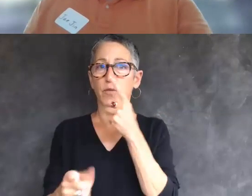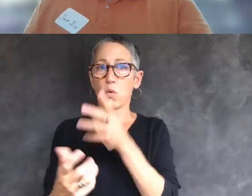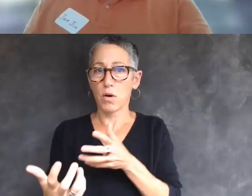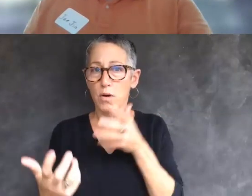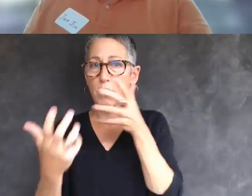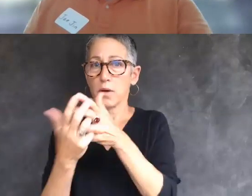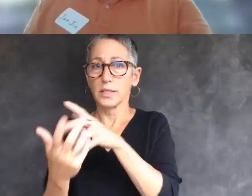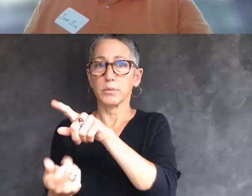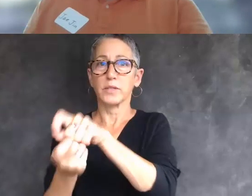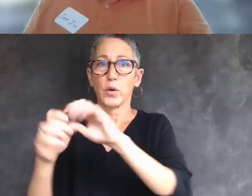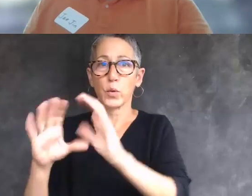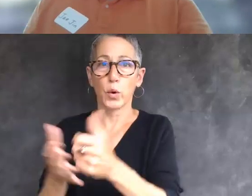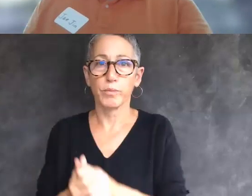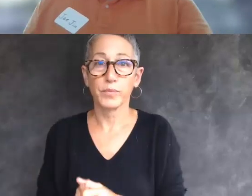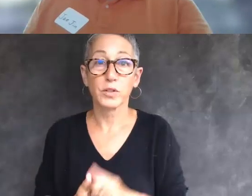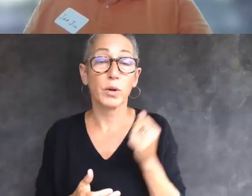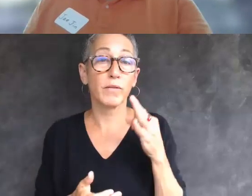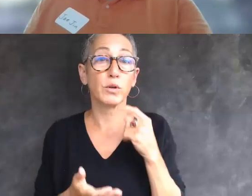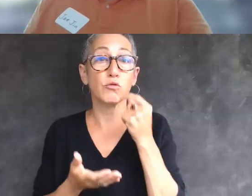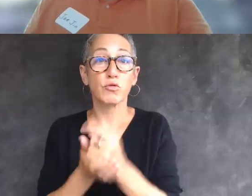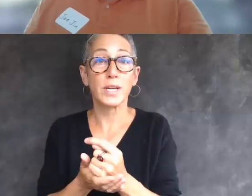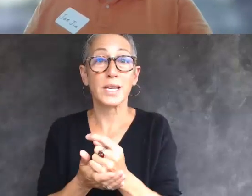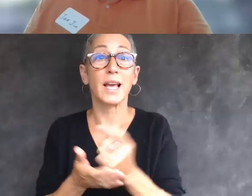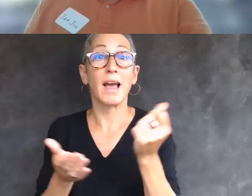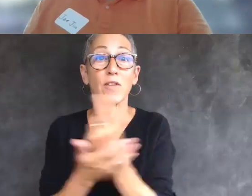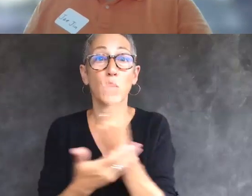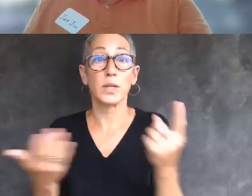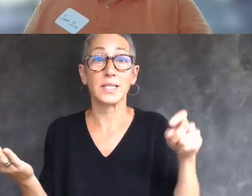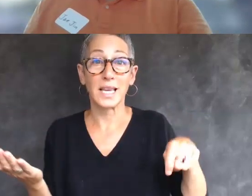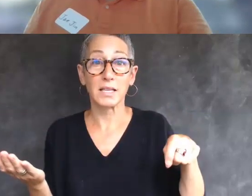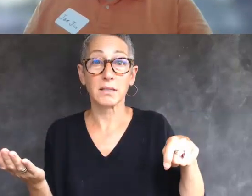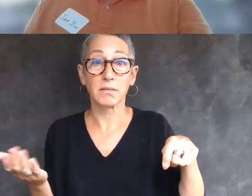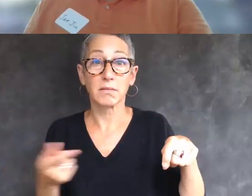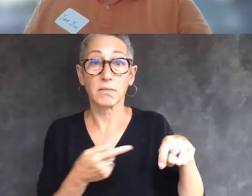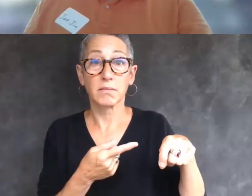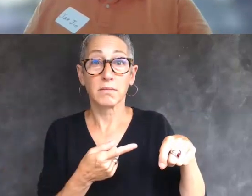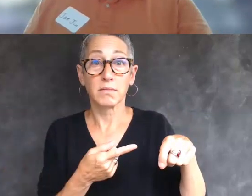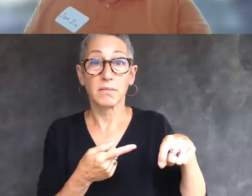And I think that when we treat everybody's needs like they're the same, then you inherently can't meet people's needs, you know?